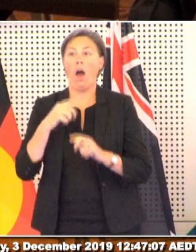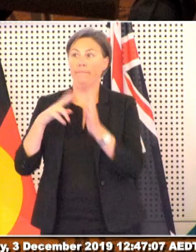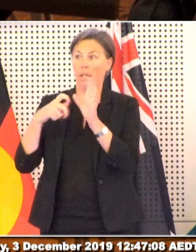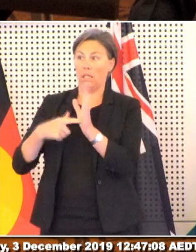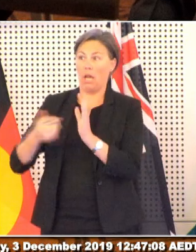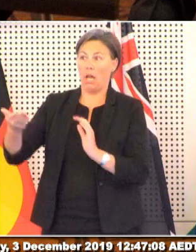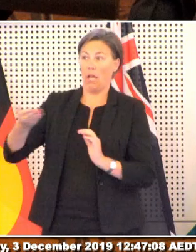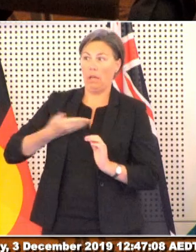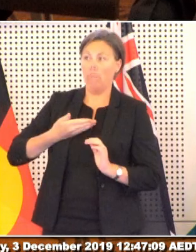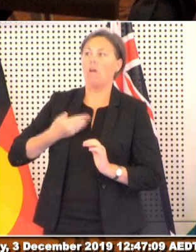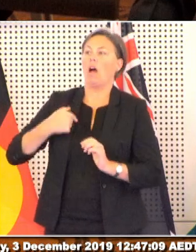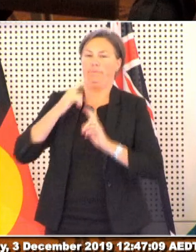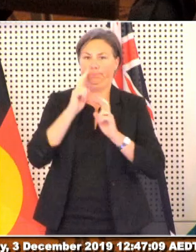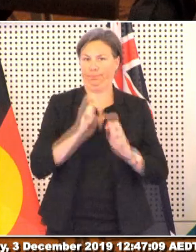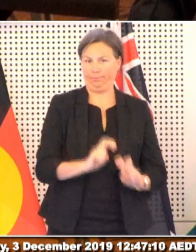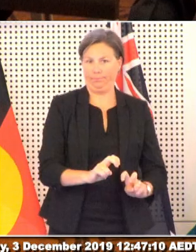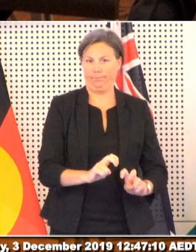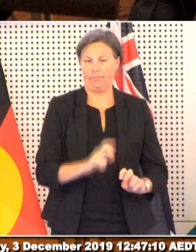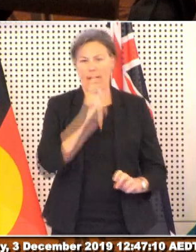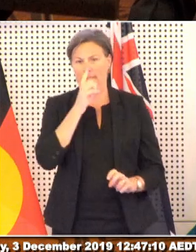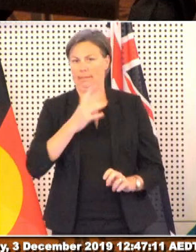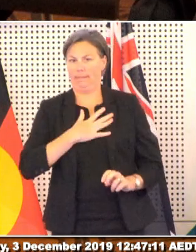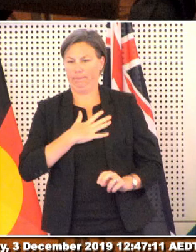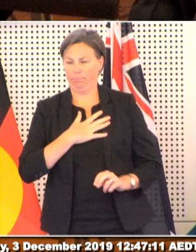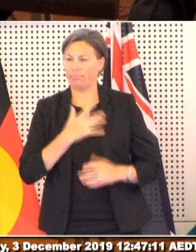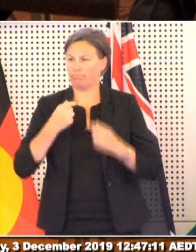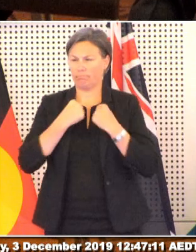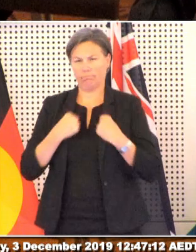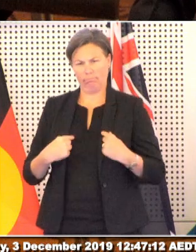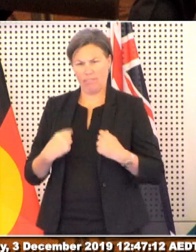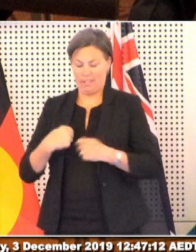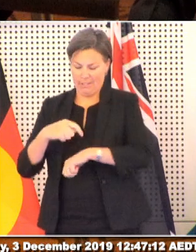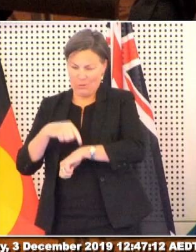So just in the time available, I wanted to start a little bit